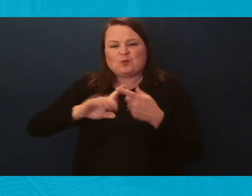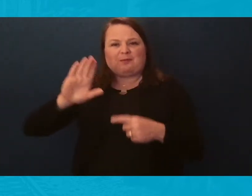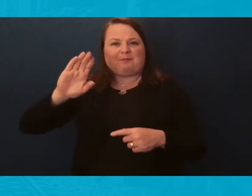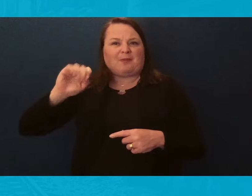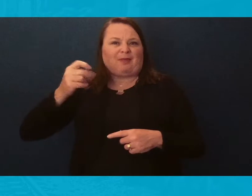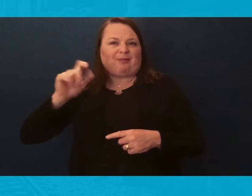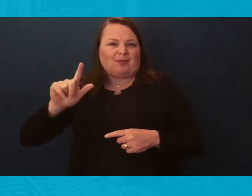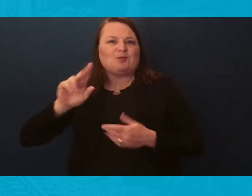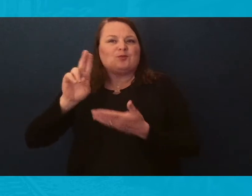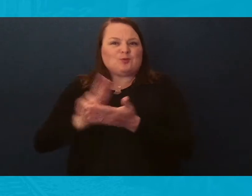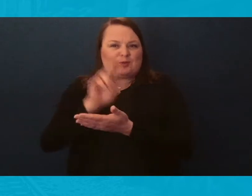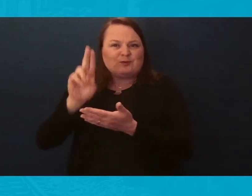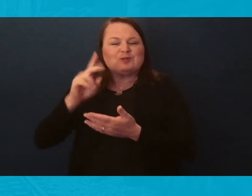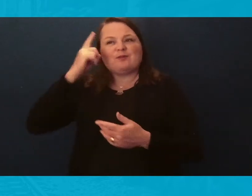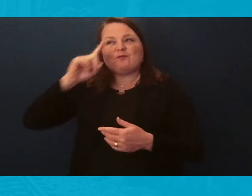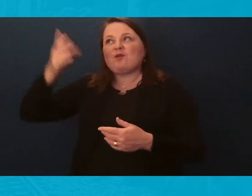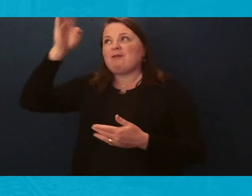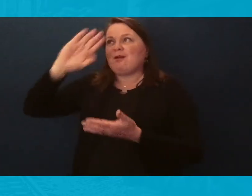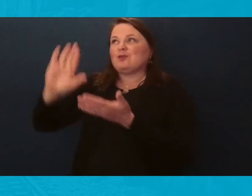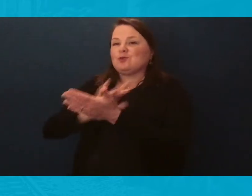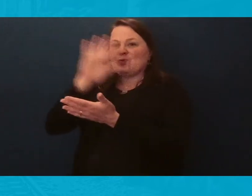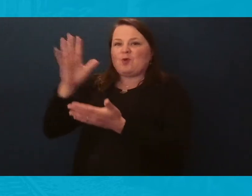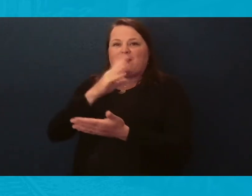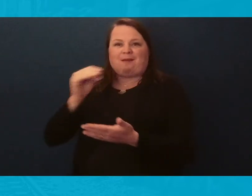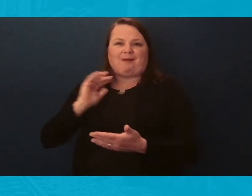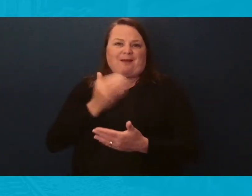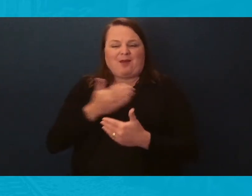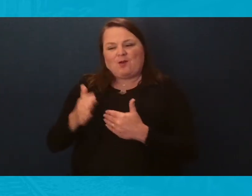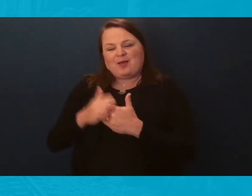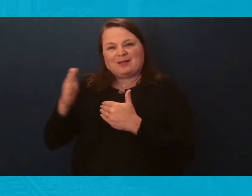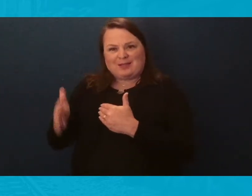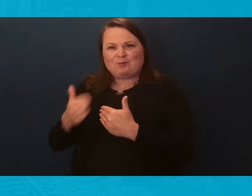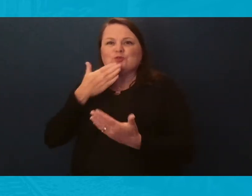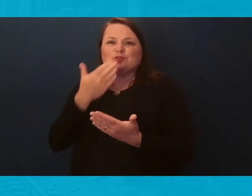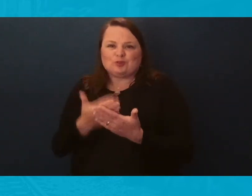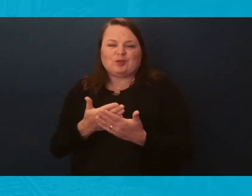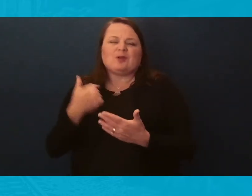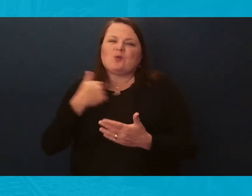and expertise to Bethel University for God's glory and our neighbor's good.